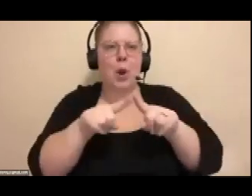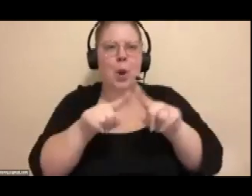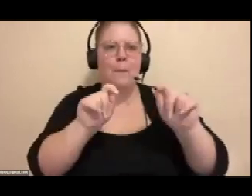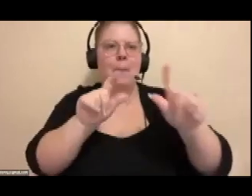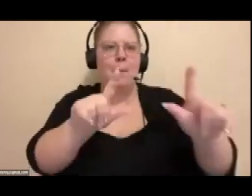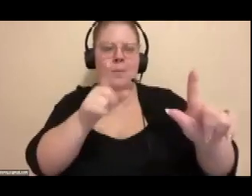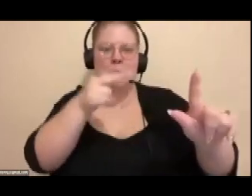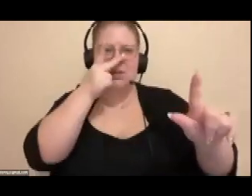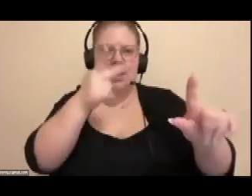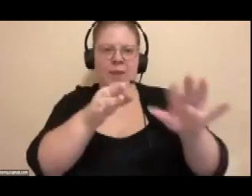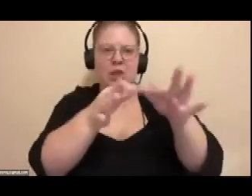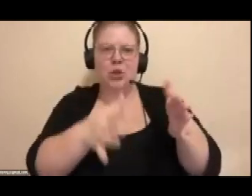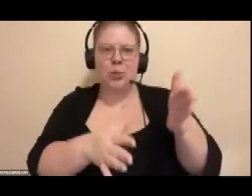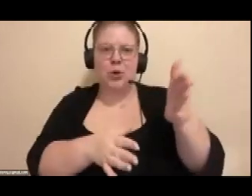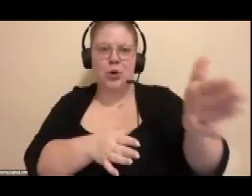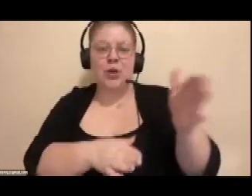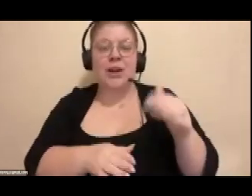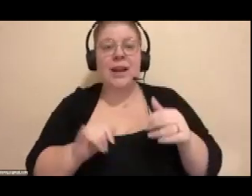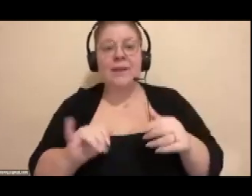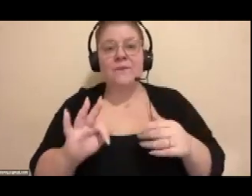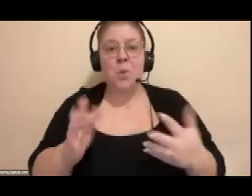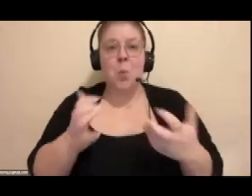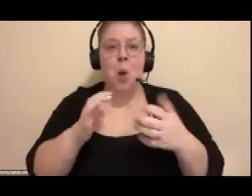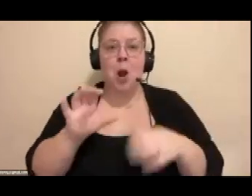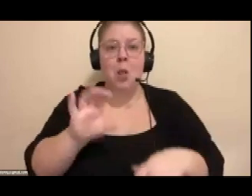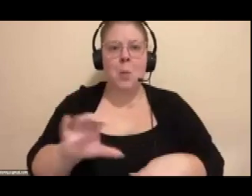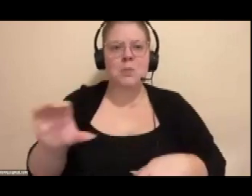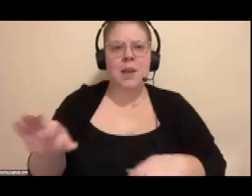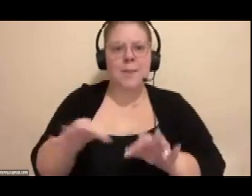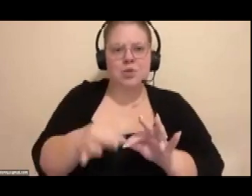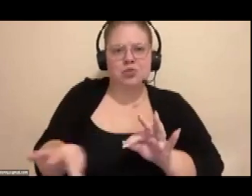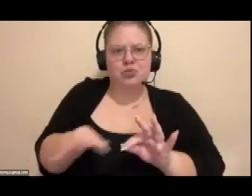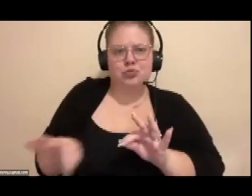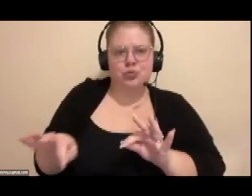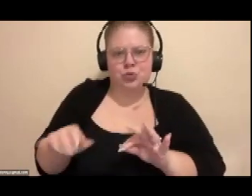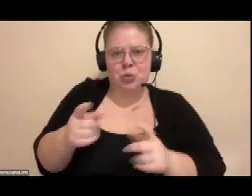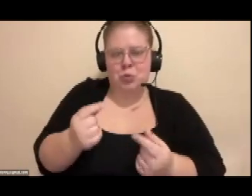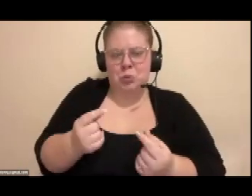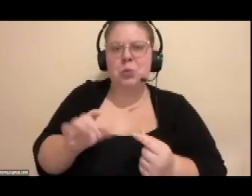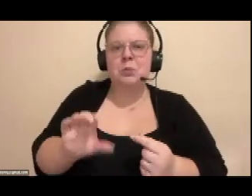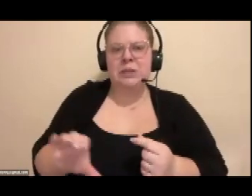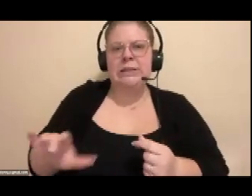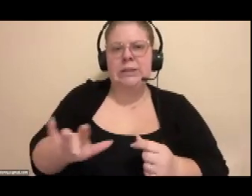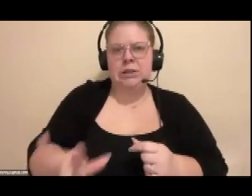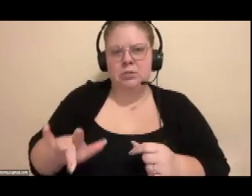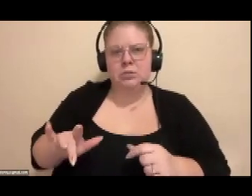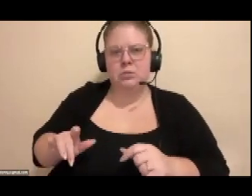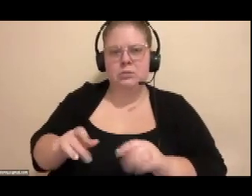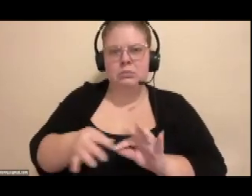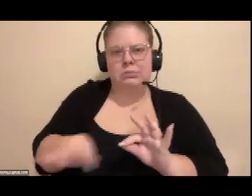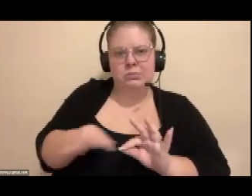And for real time captioning, please click the closed caption button on the bottom of your screen as well.